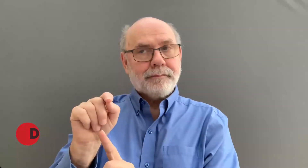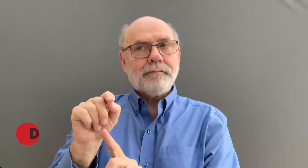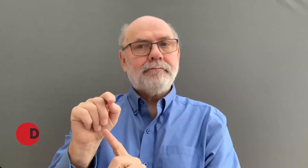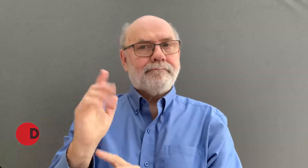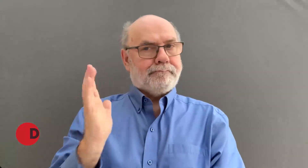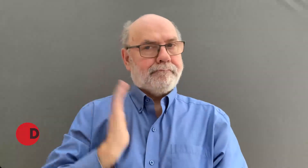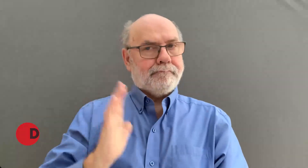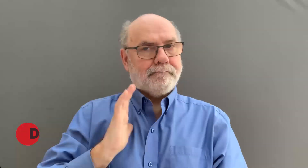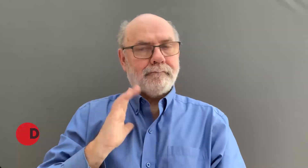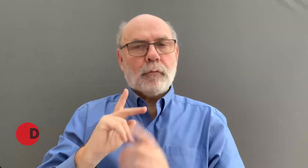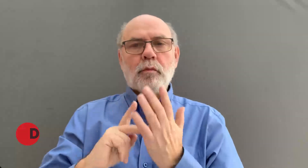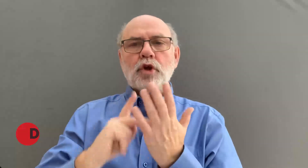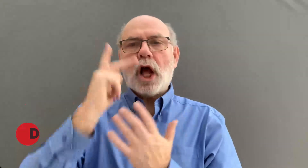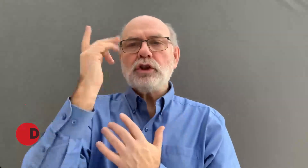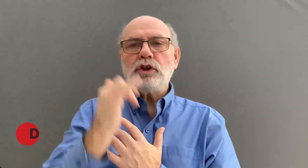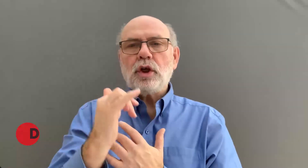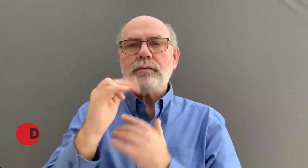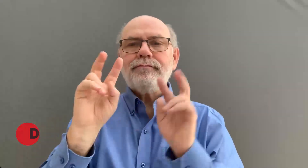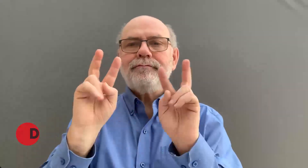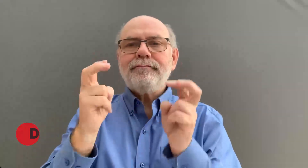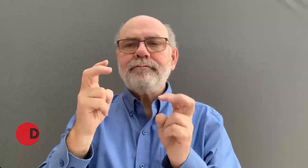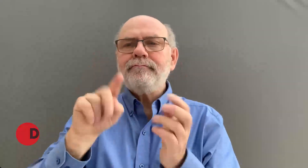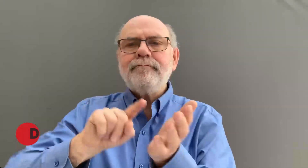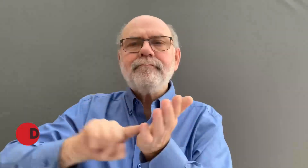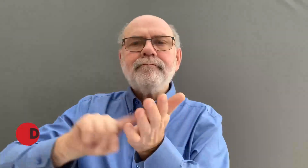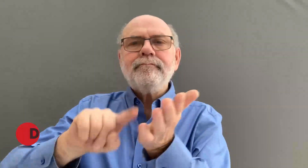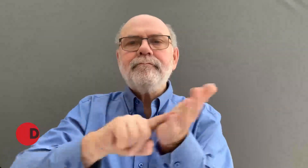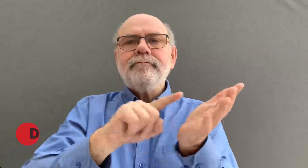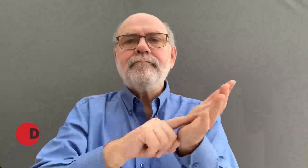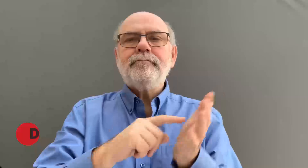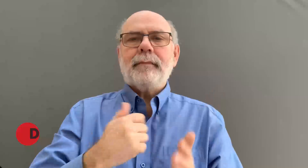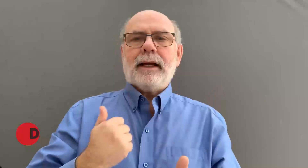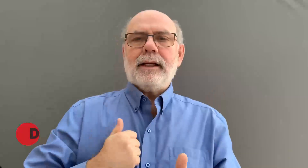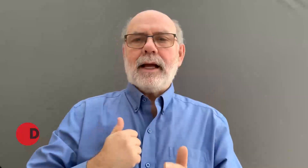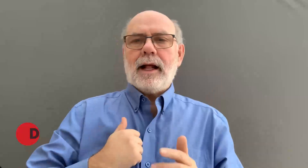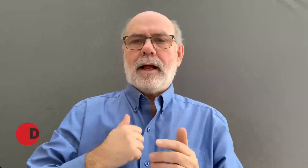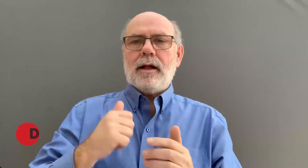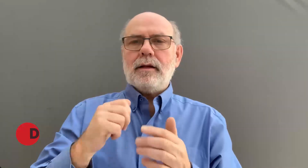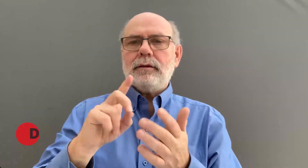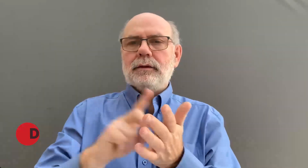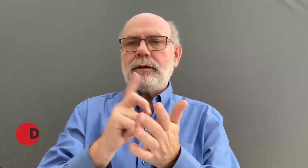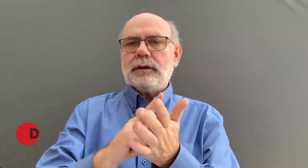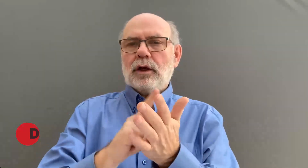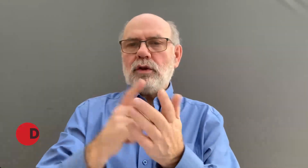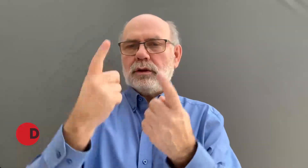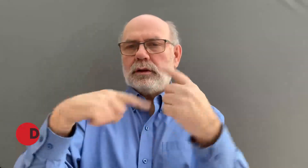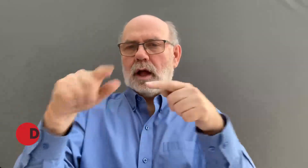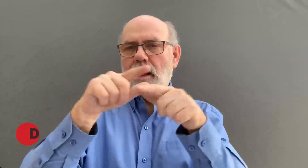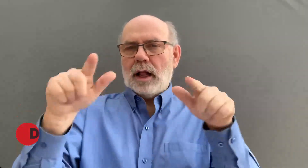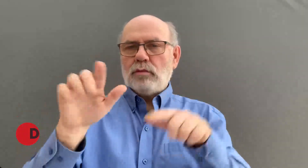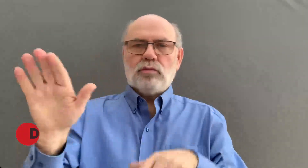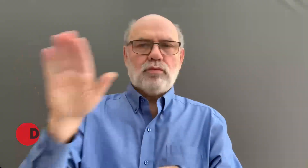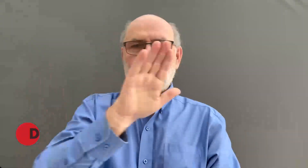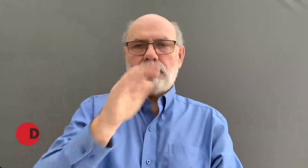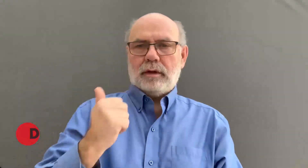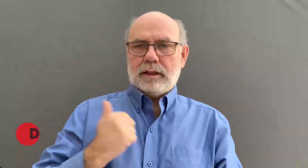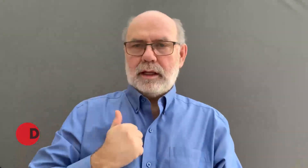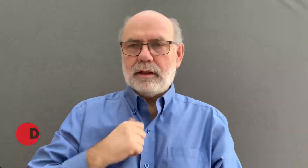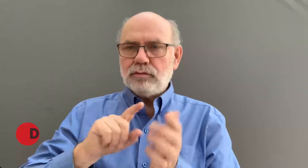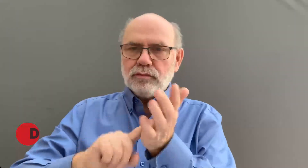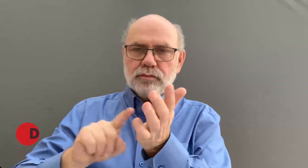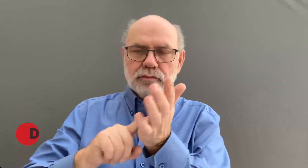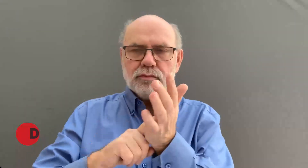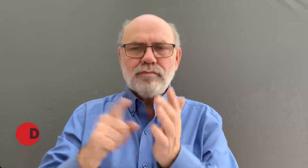done a project researching the Canada Dictionary of Sign Language across Canada.